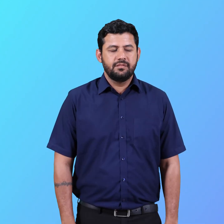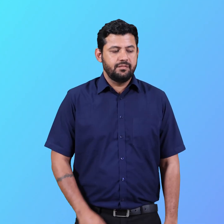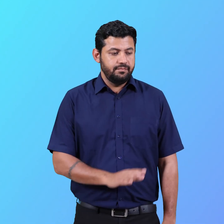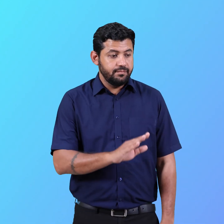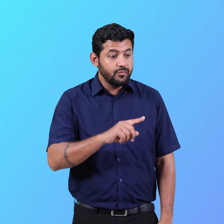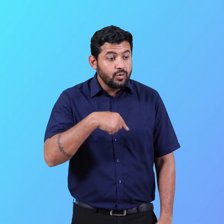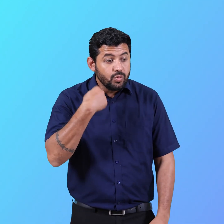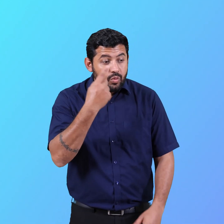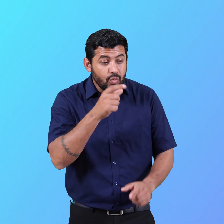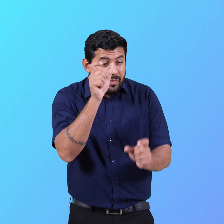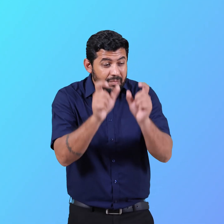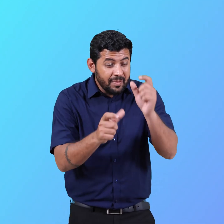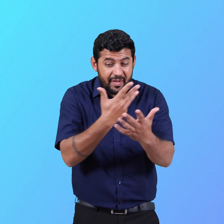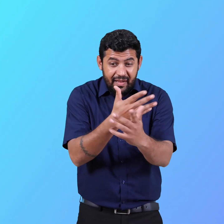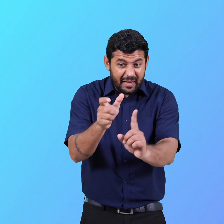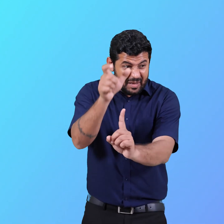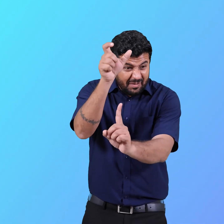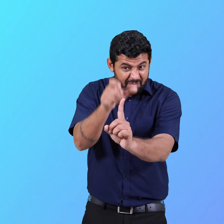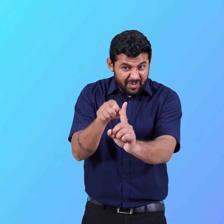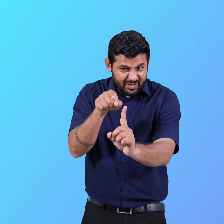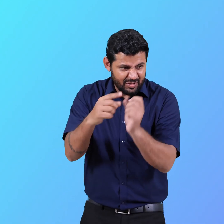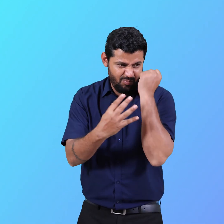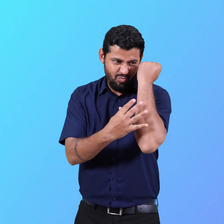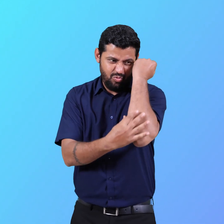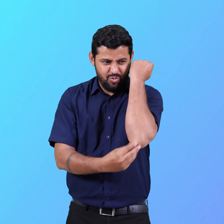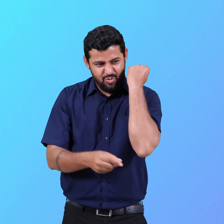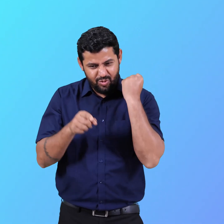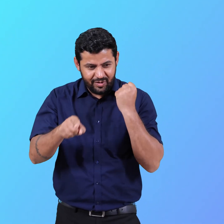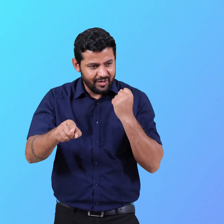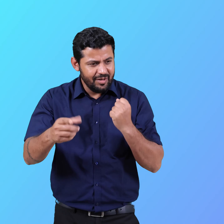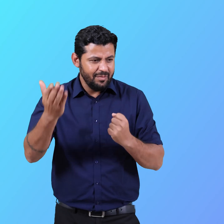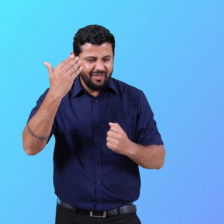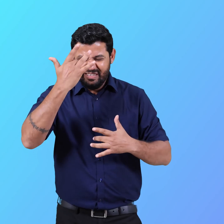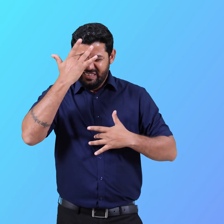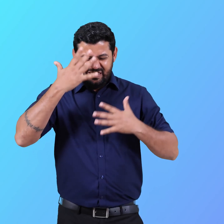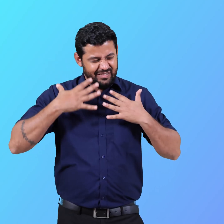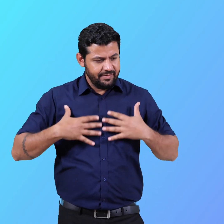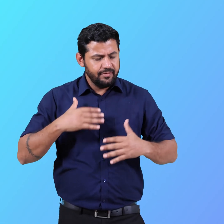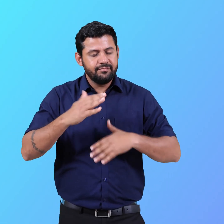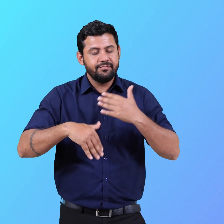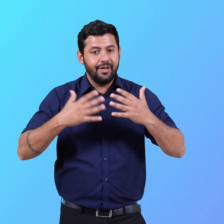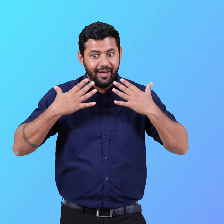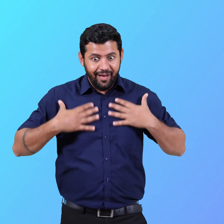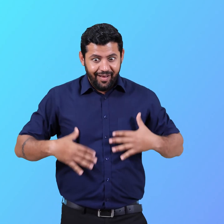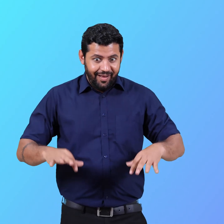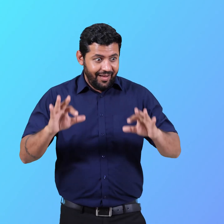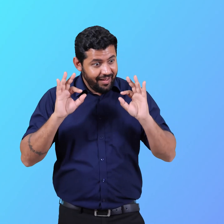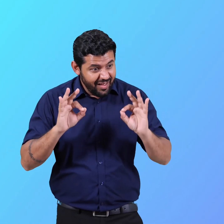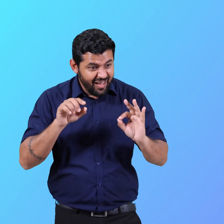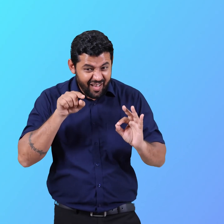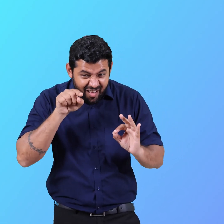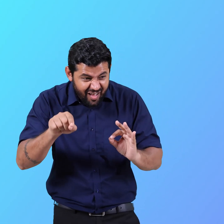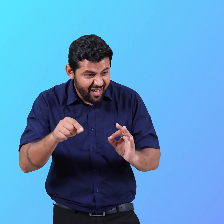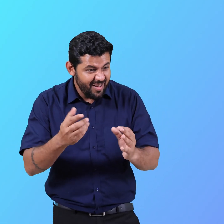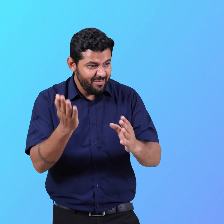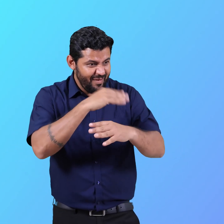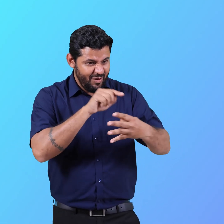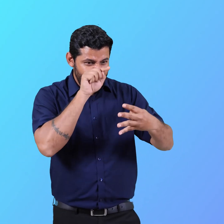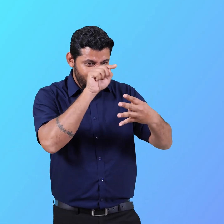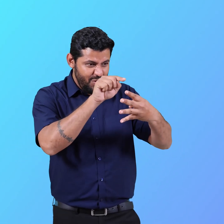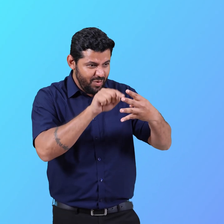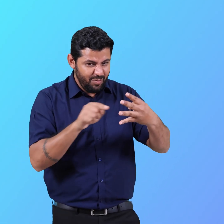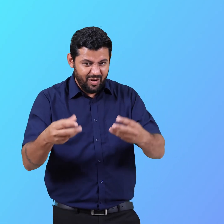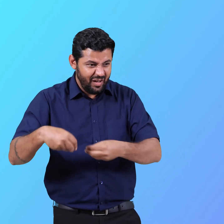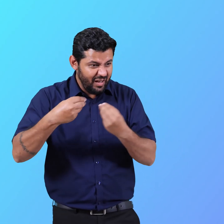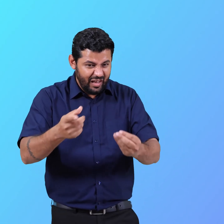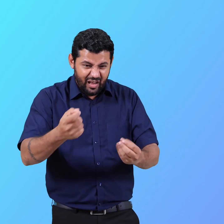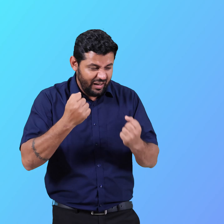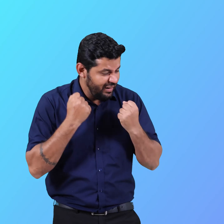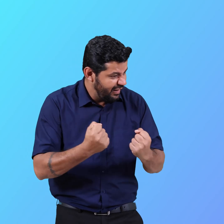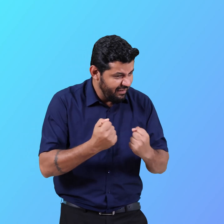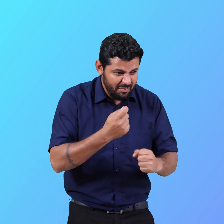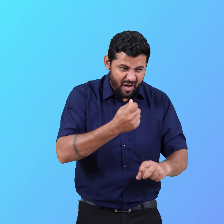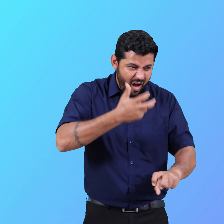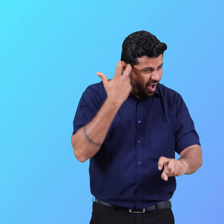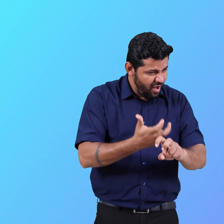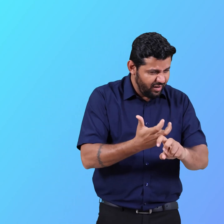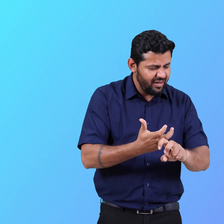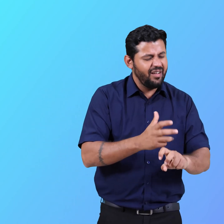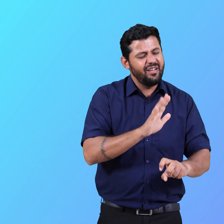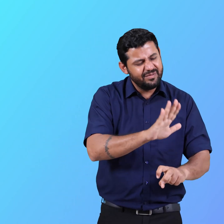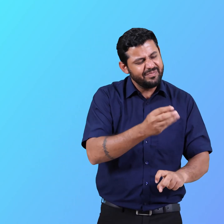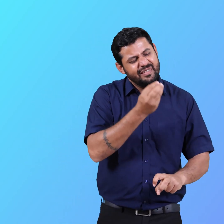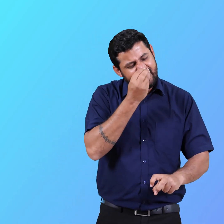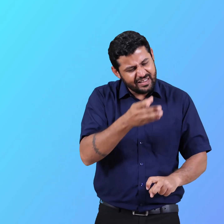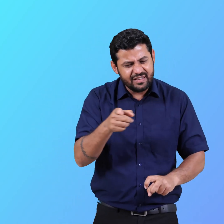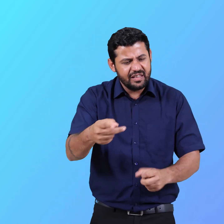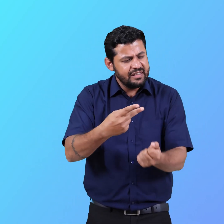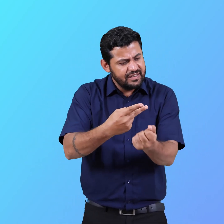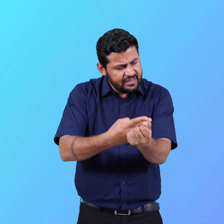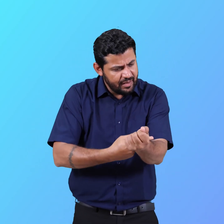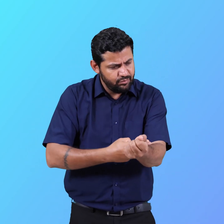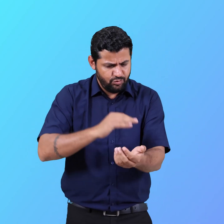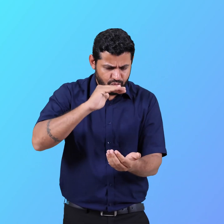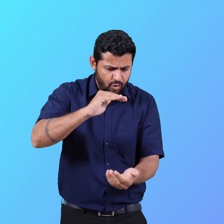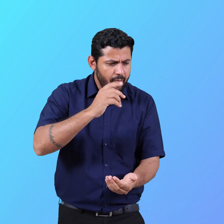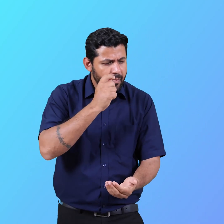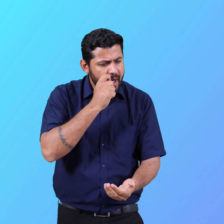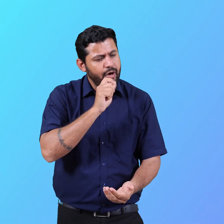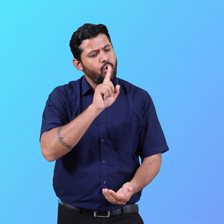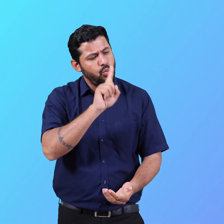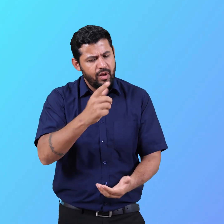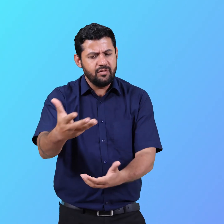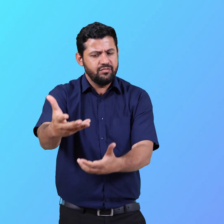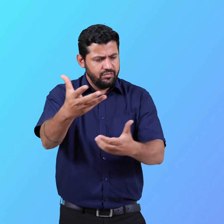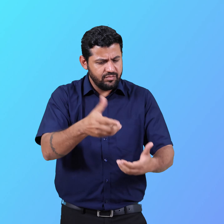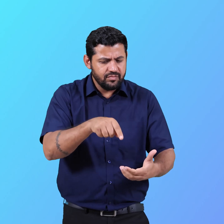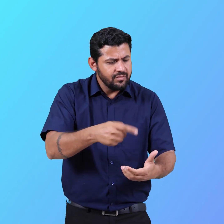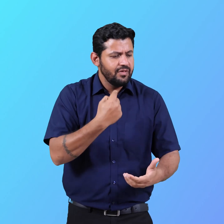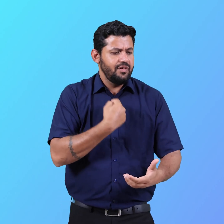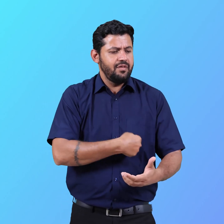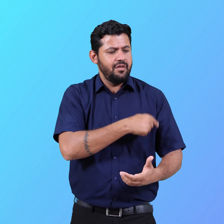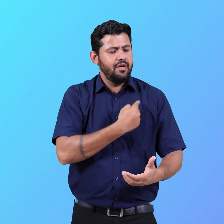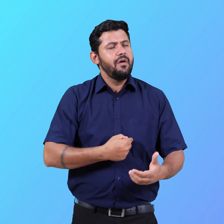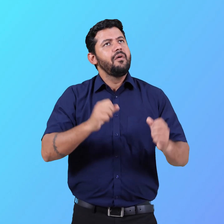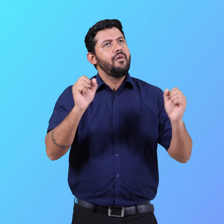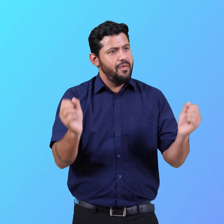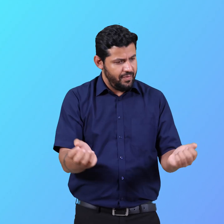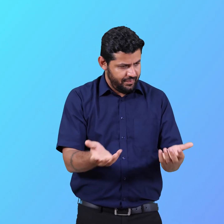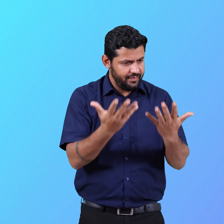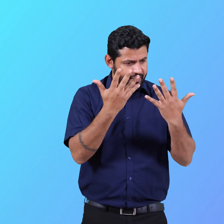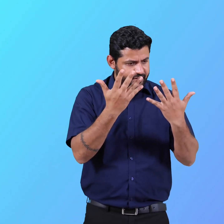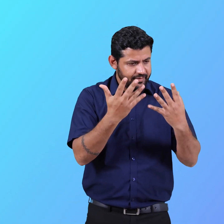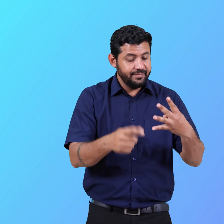“A poor person might not be able to afford all these offerings. So that poor person can use one male lamb as a guilt offering. It will be presented to God so that the priest can make that person pure.